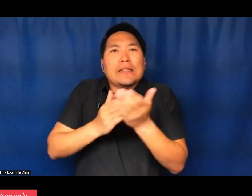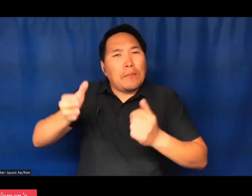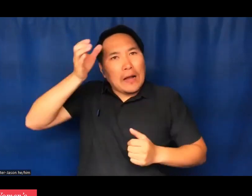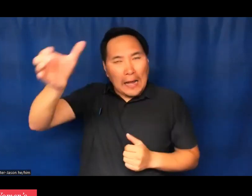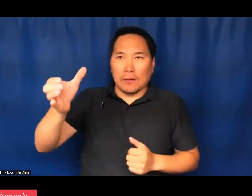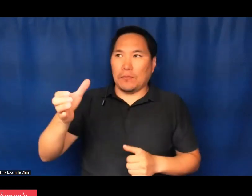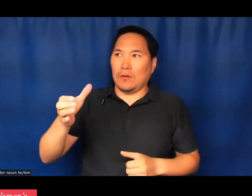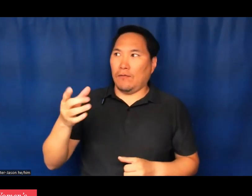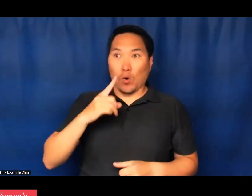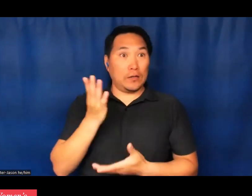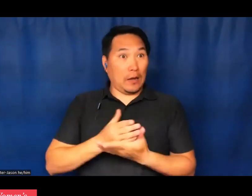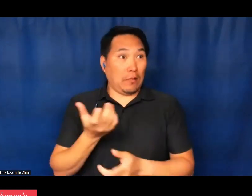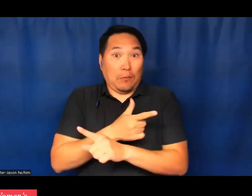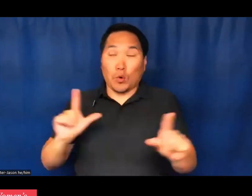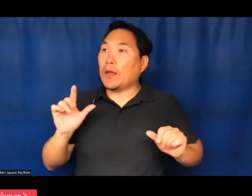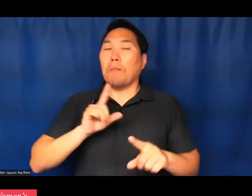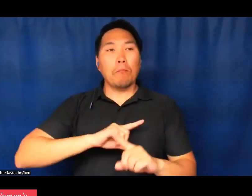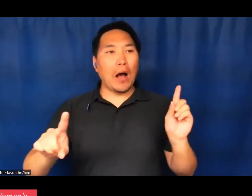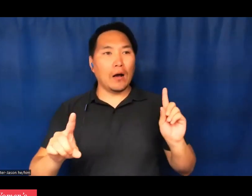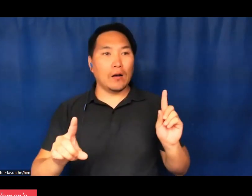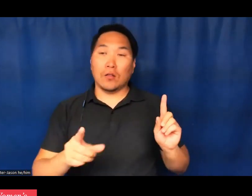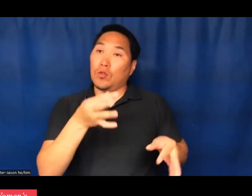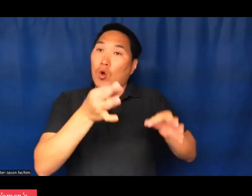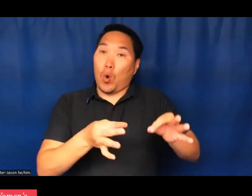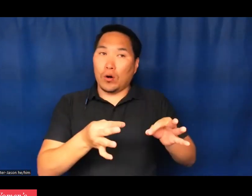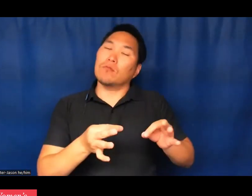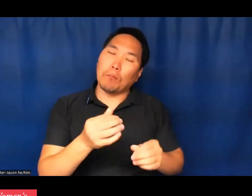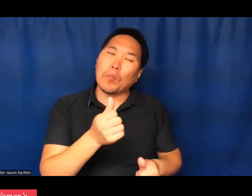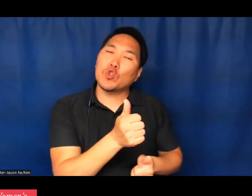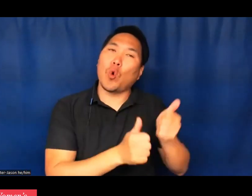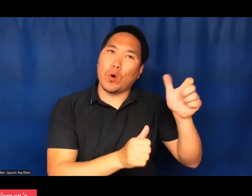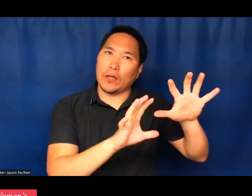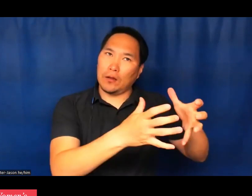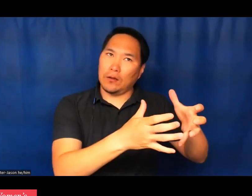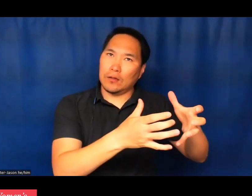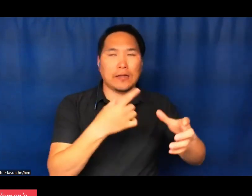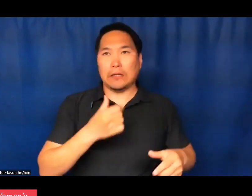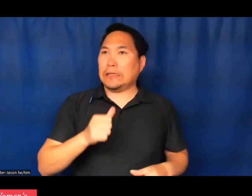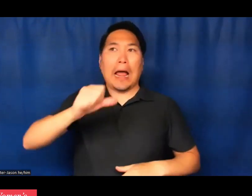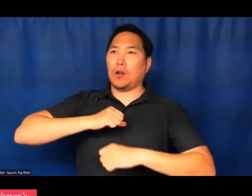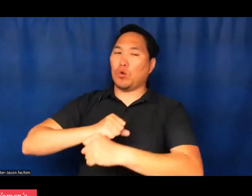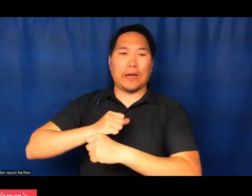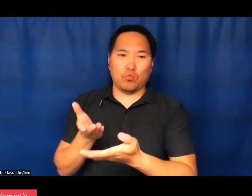liberty. And the Court concluded, and majority concluded it was not so protected and not such an important